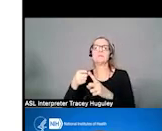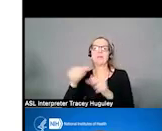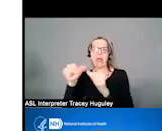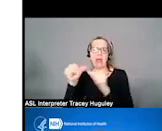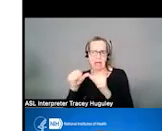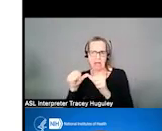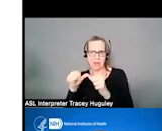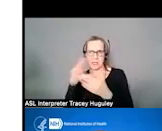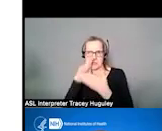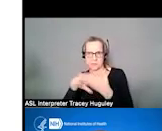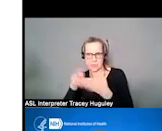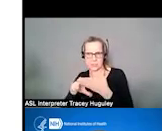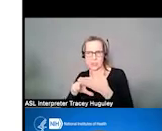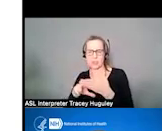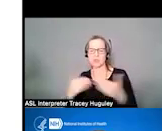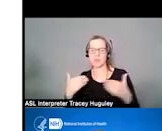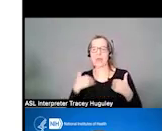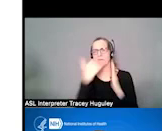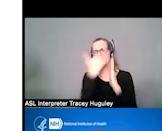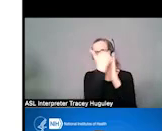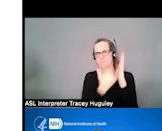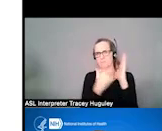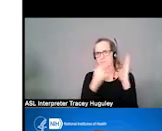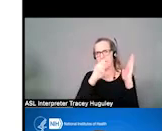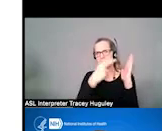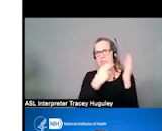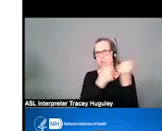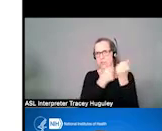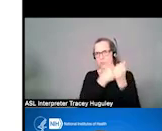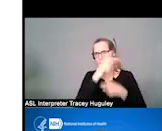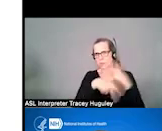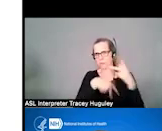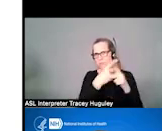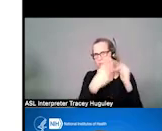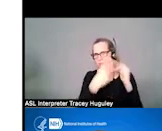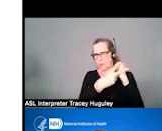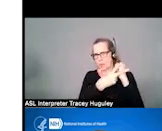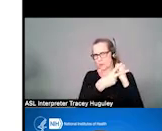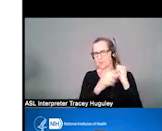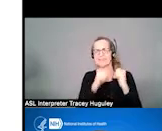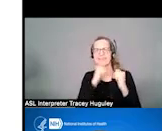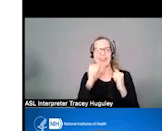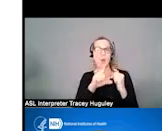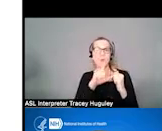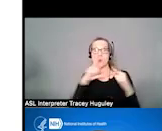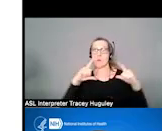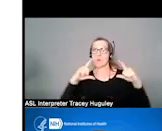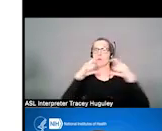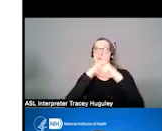a list of NIH-supported data repositories. This is not a comprehensive source, and you're not limited to these,